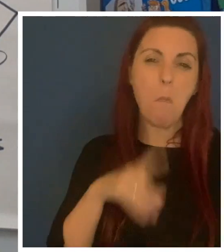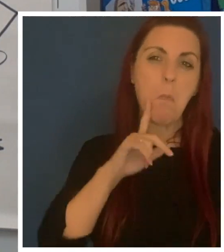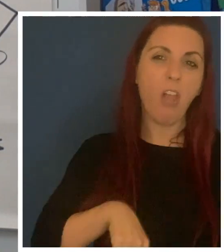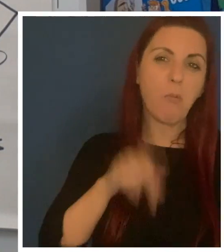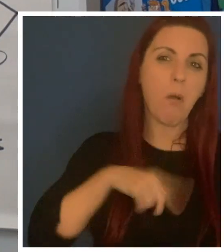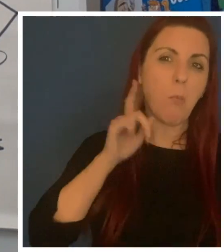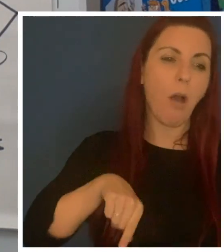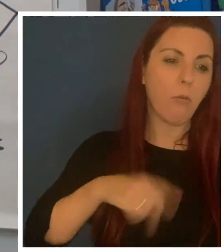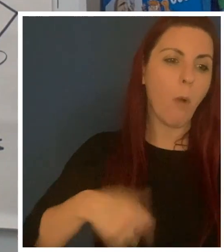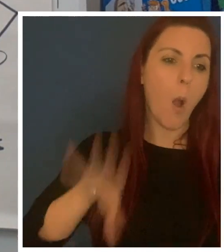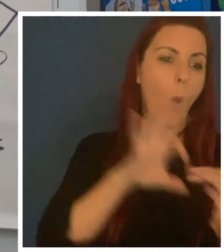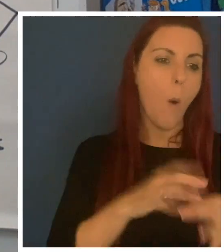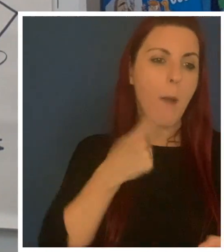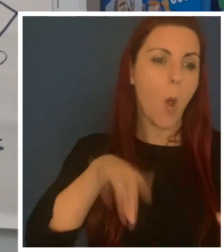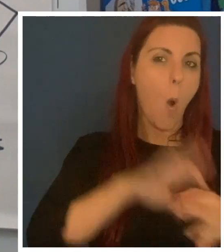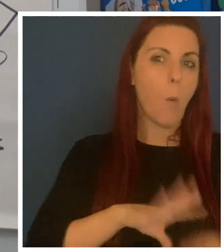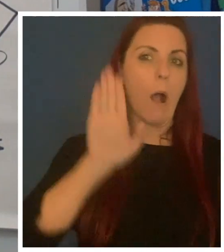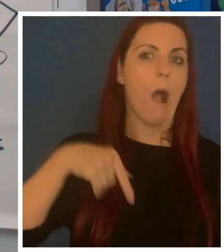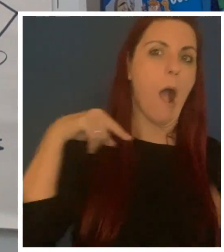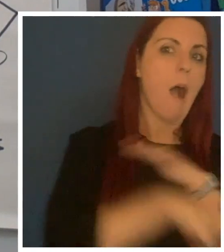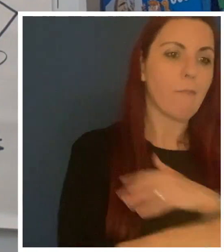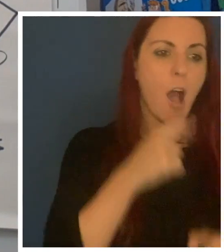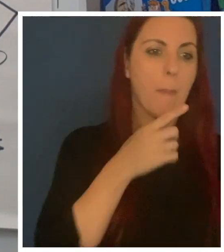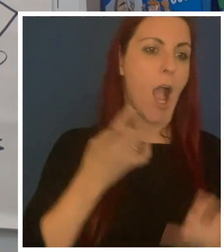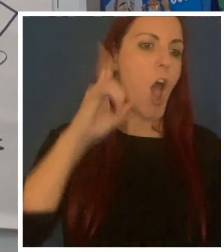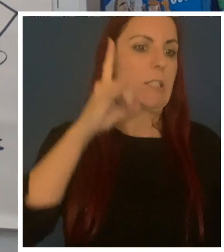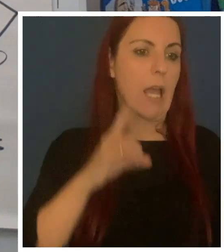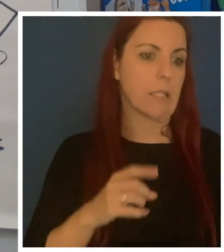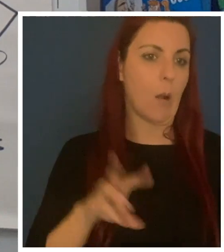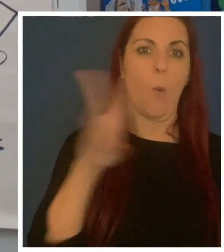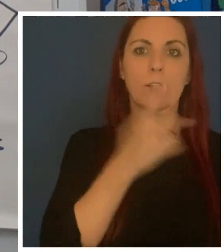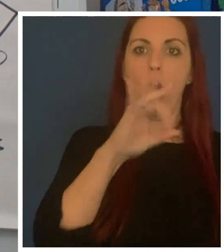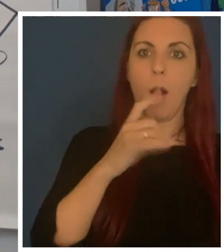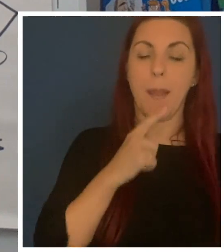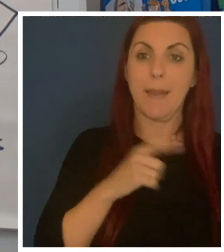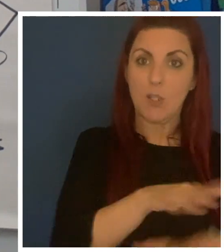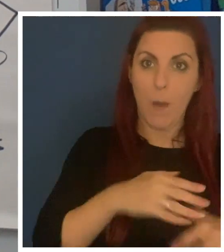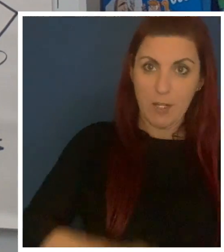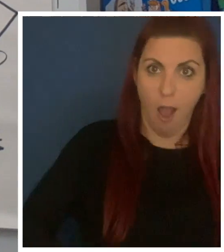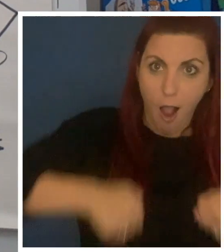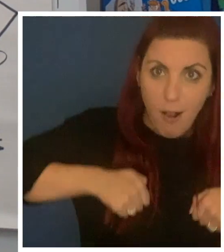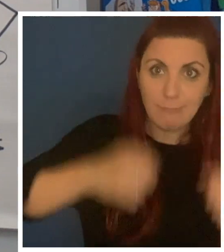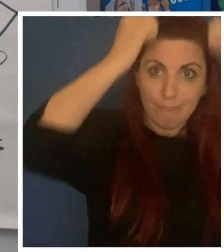holidays, I'm going on a staycation to west Cork and he puts on his swimming togs and he puts on his swimming cap and he heads off with his